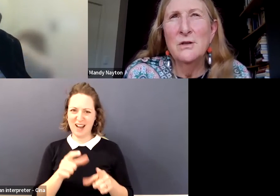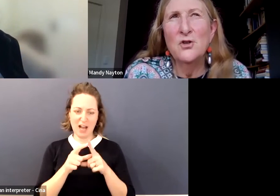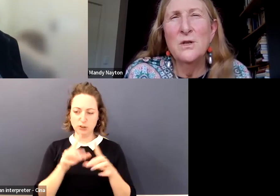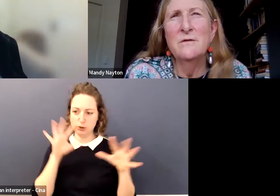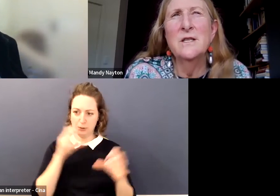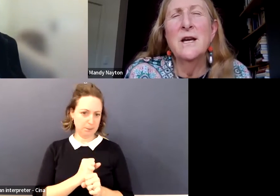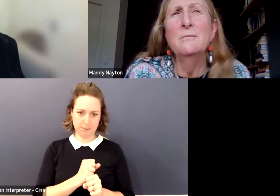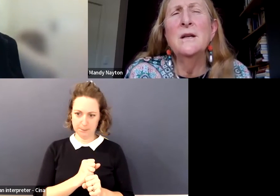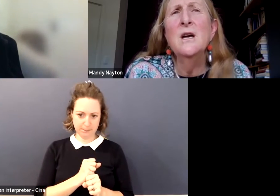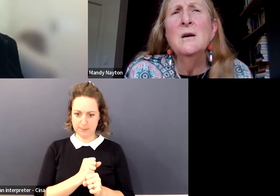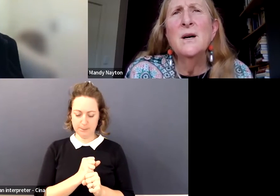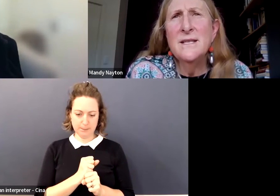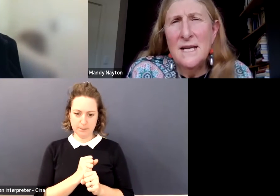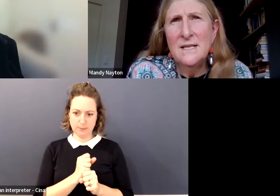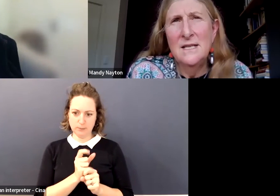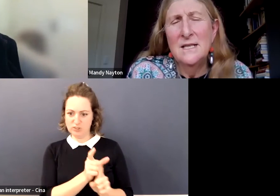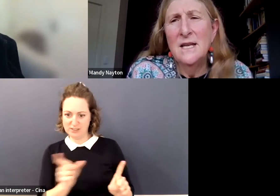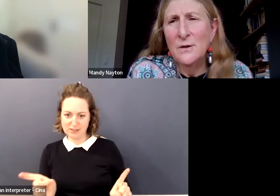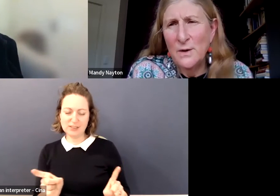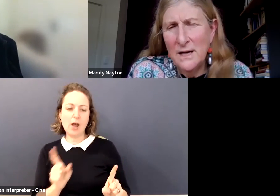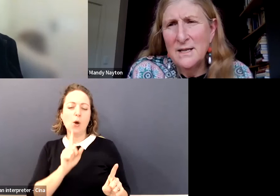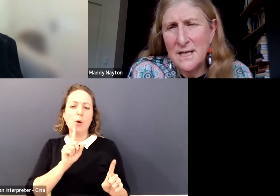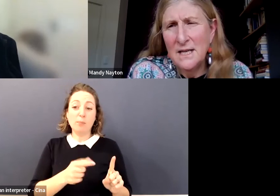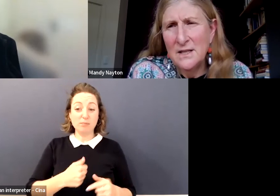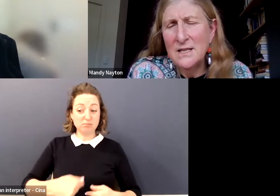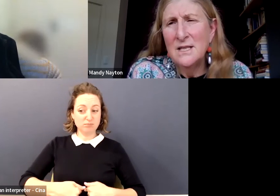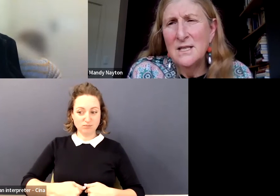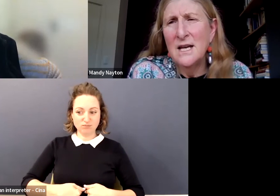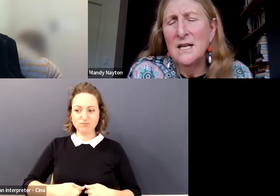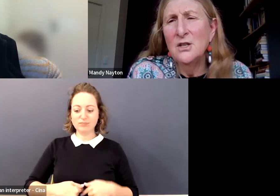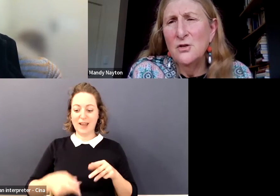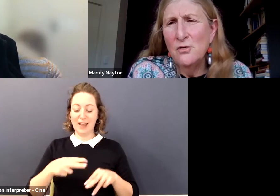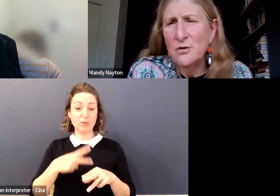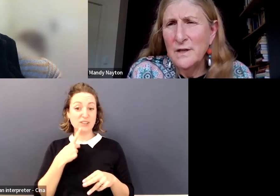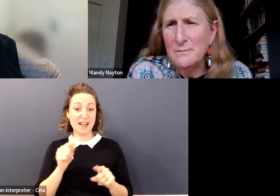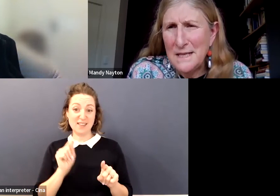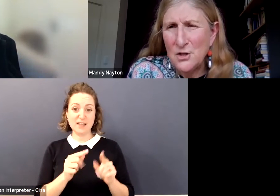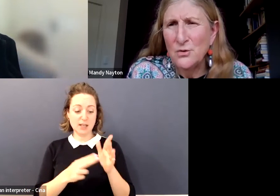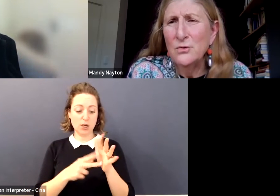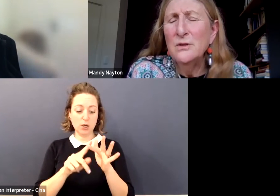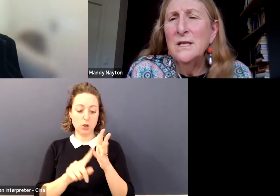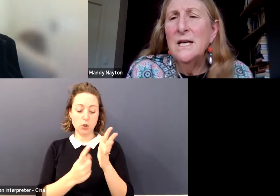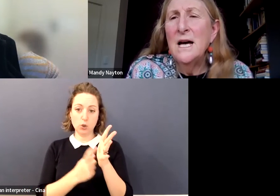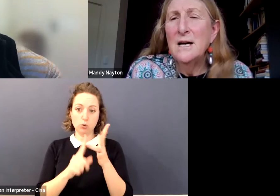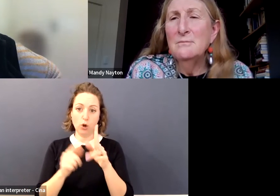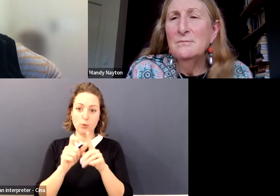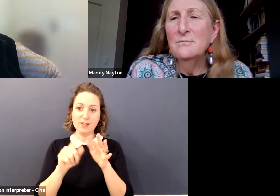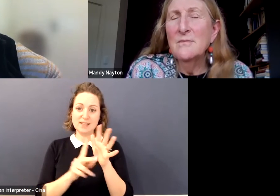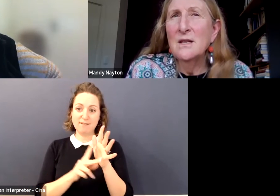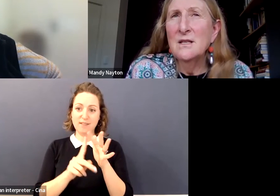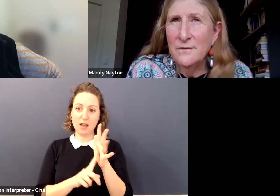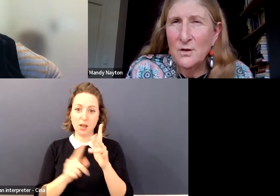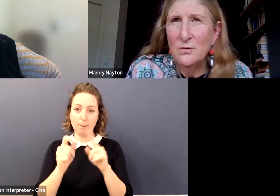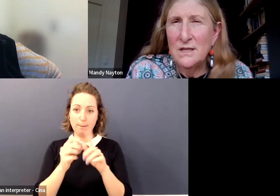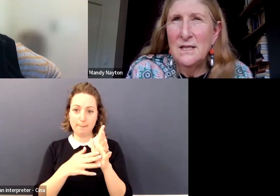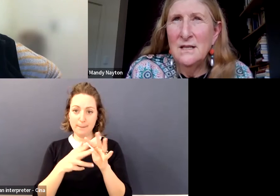rejoinder to that. But my sense is that if we are saying this is a neurodevelopmental difficulty